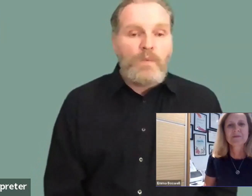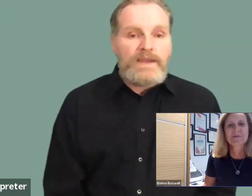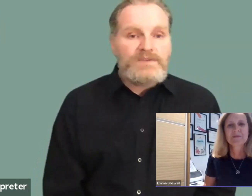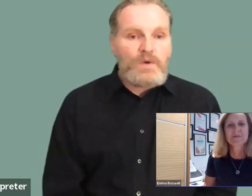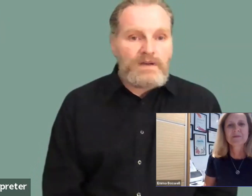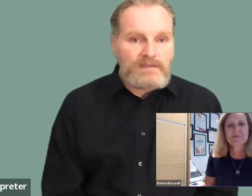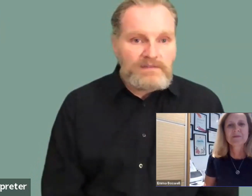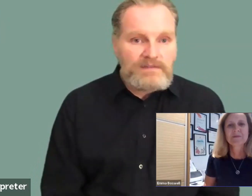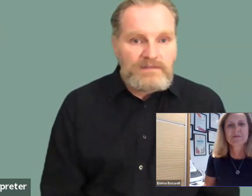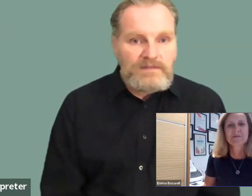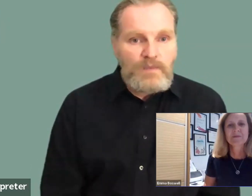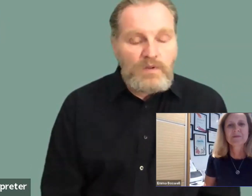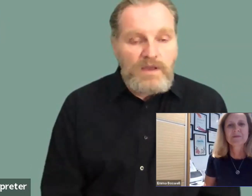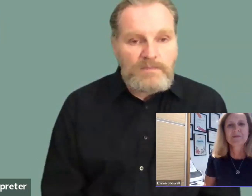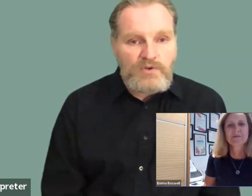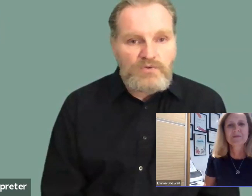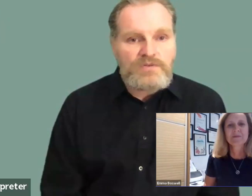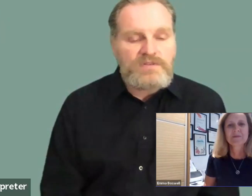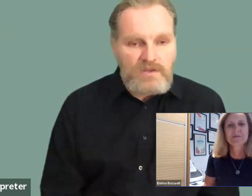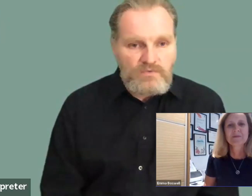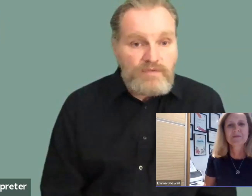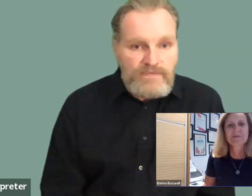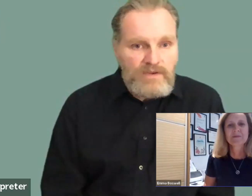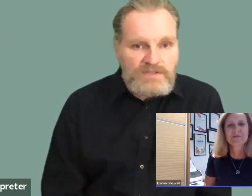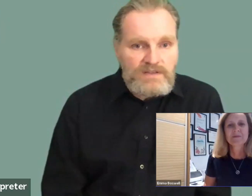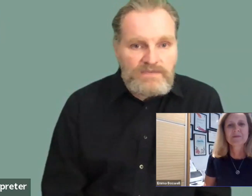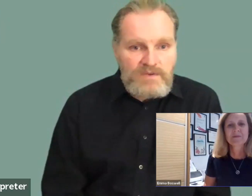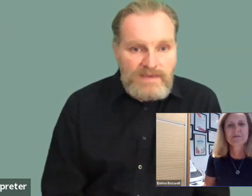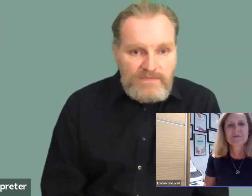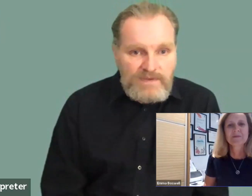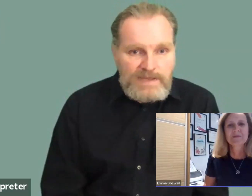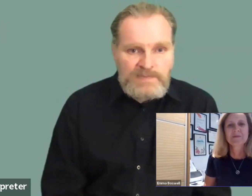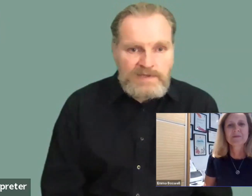I'll wait a while, it will come good.” Don't. Refer yourself and don't ever feel bad about